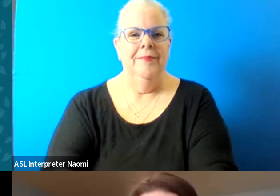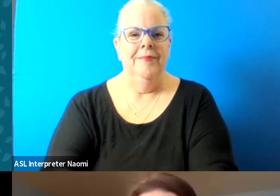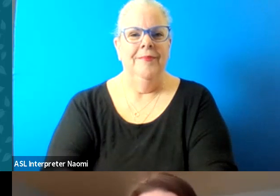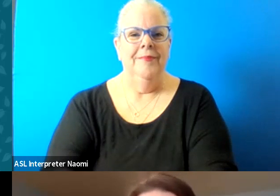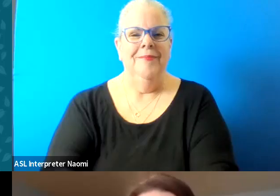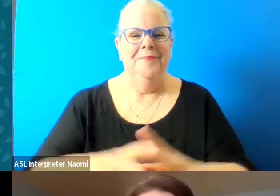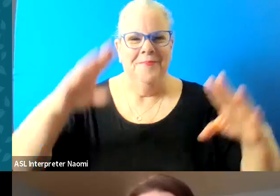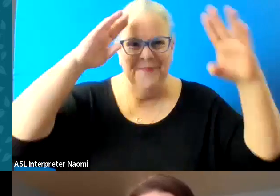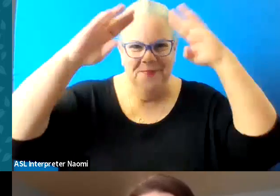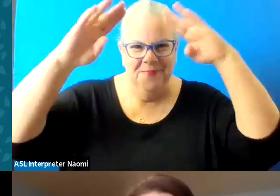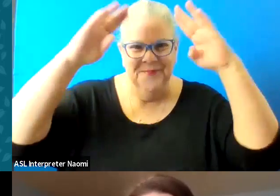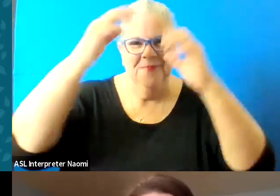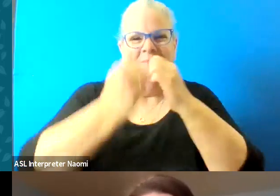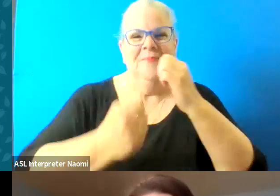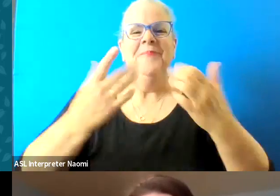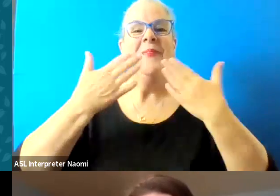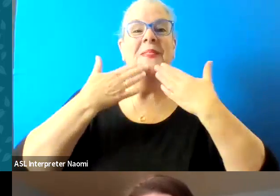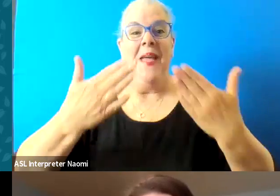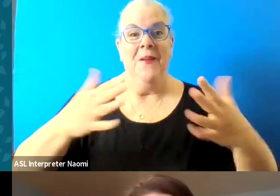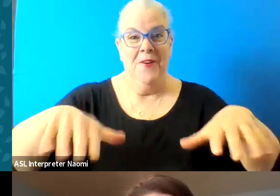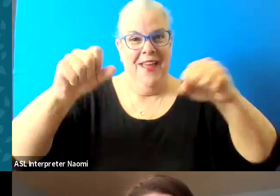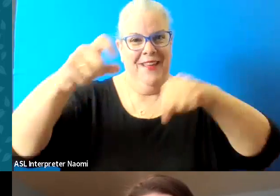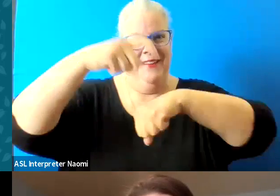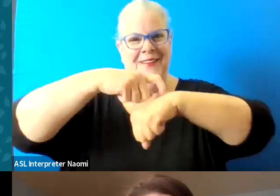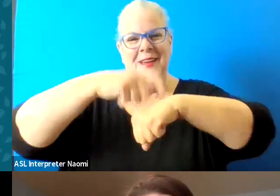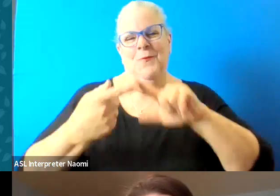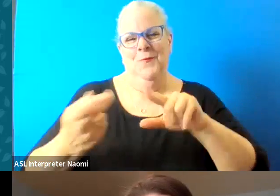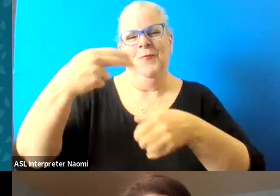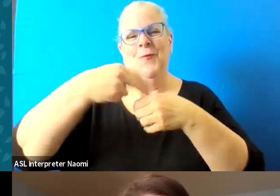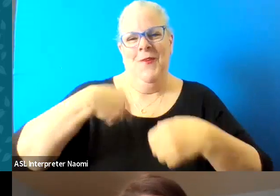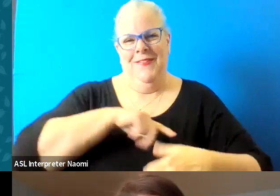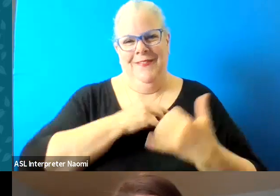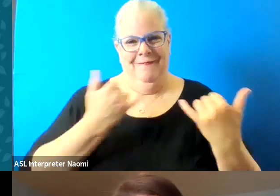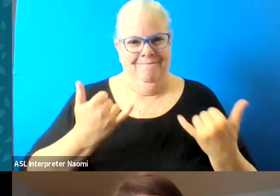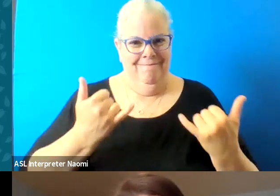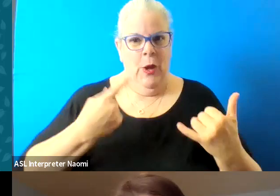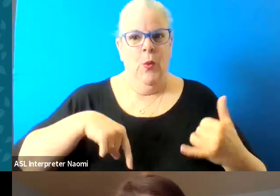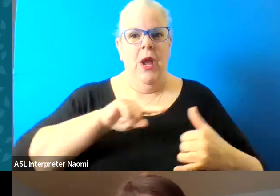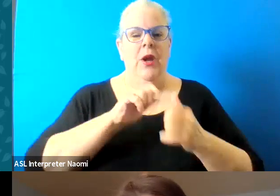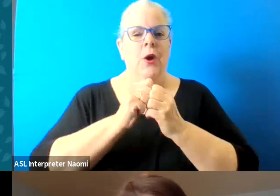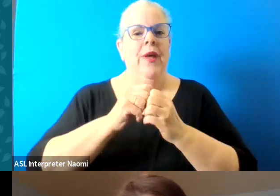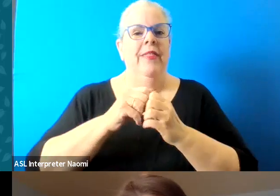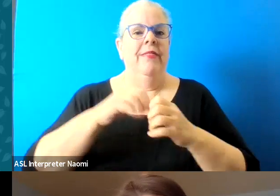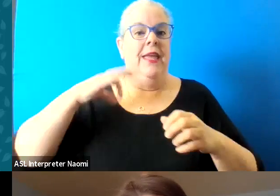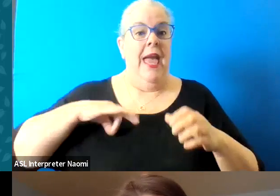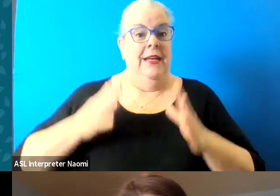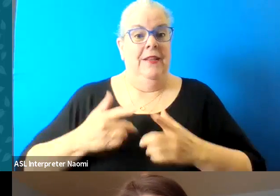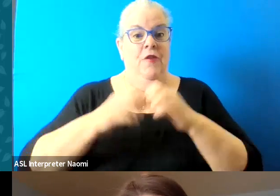Hello everyone. Thank you for taking the time to join us today. We're here with candidates from District Three which incorporates the areas